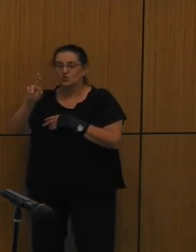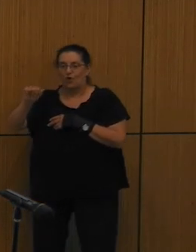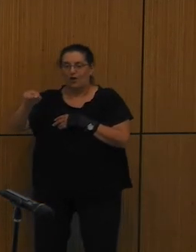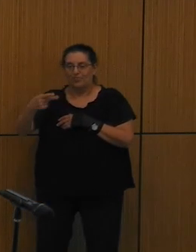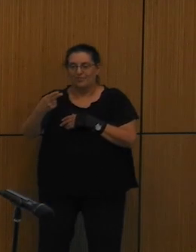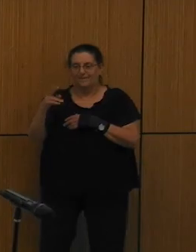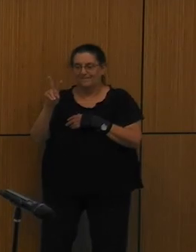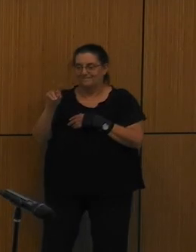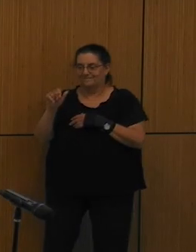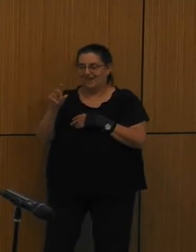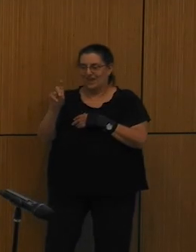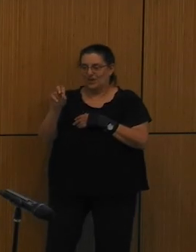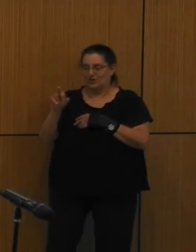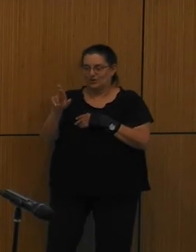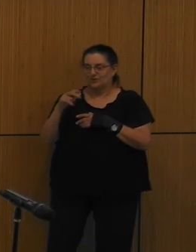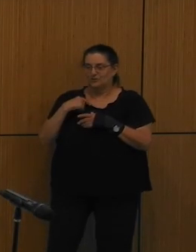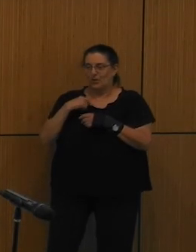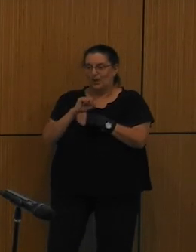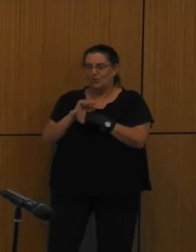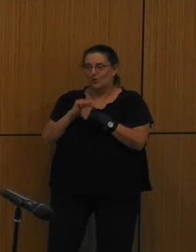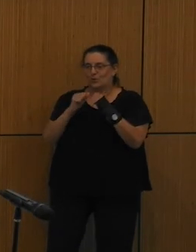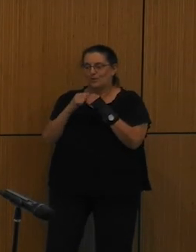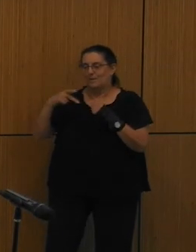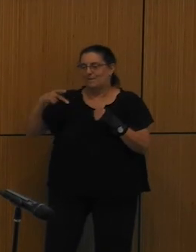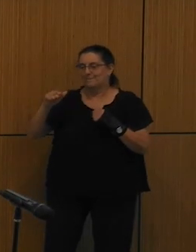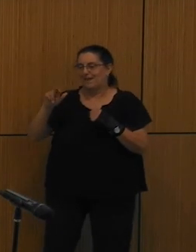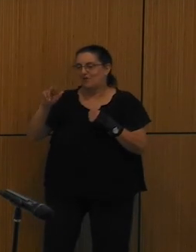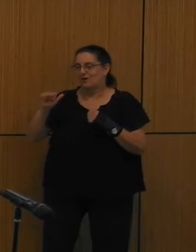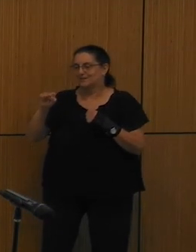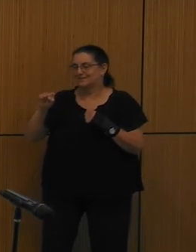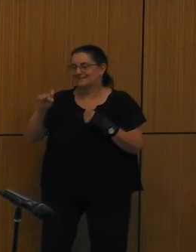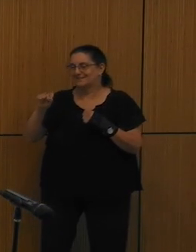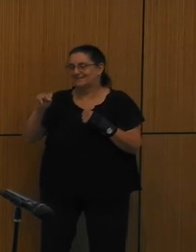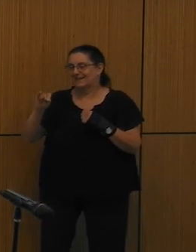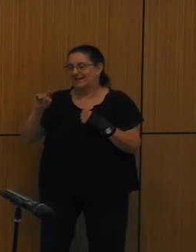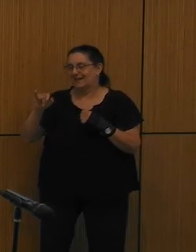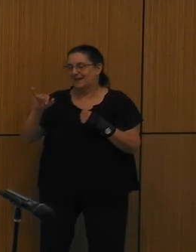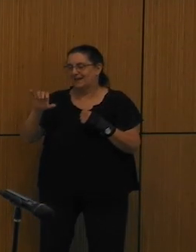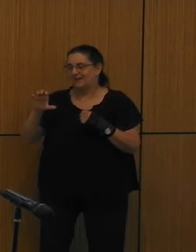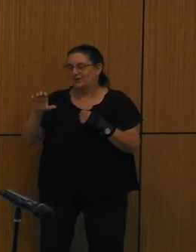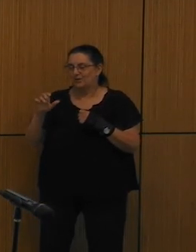So I work on the parasitic isopods, not the ones you're probably more familiar with, like pill bugs.